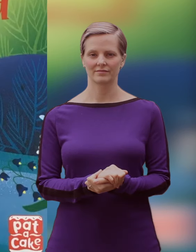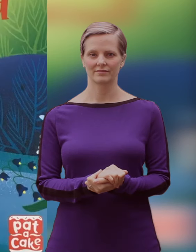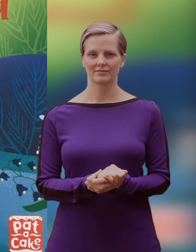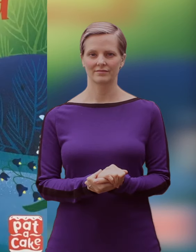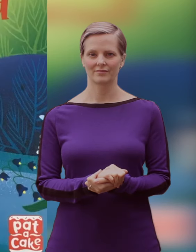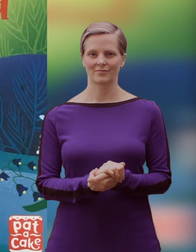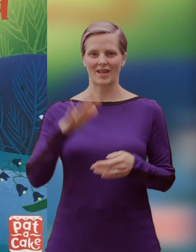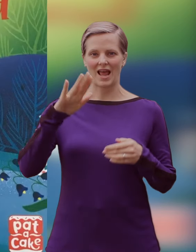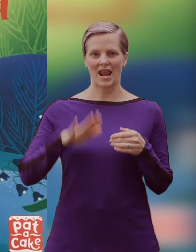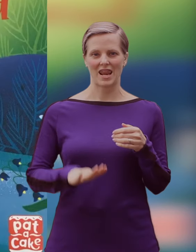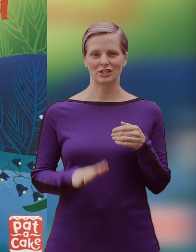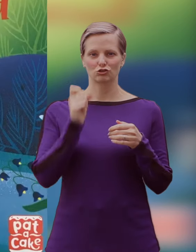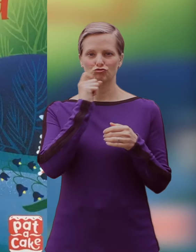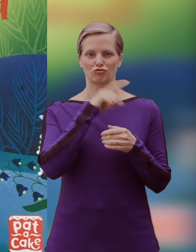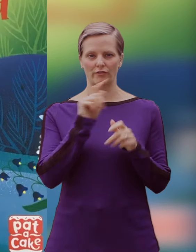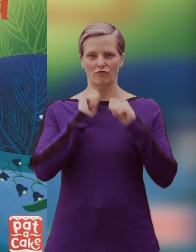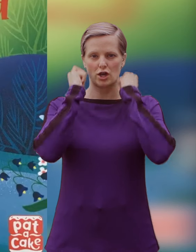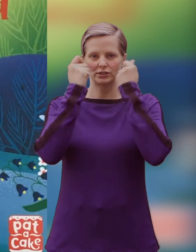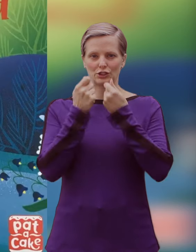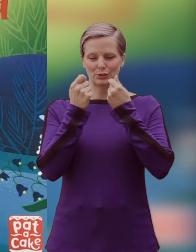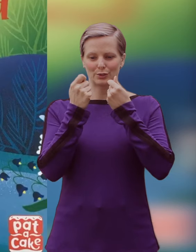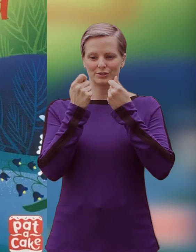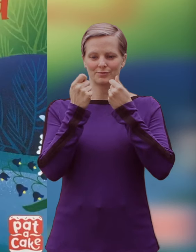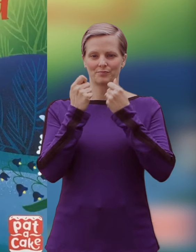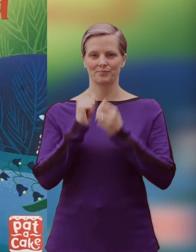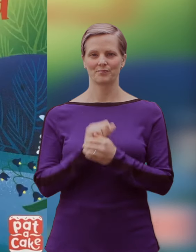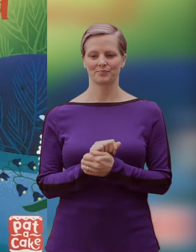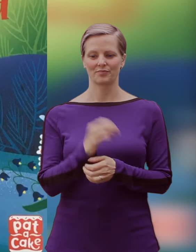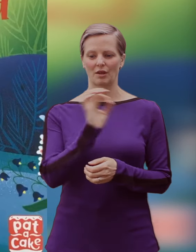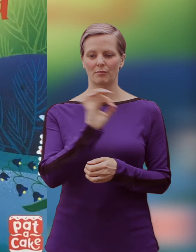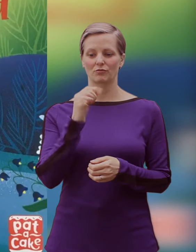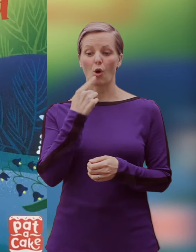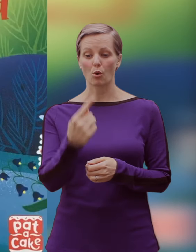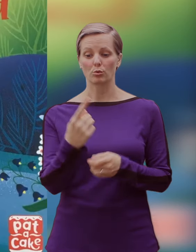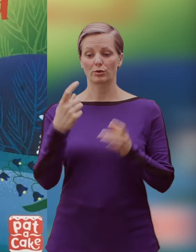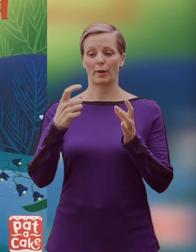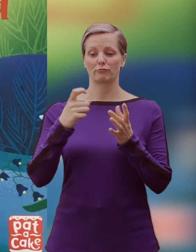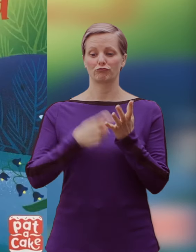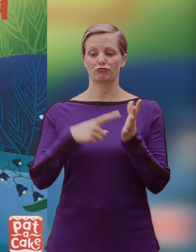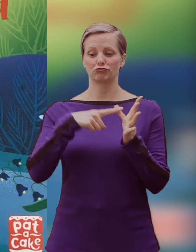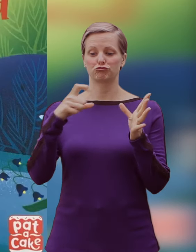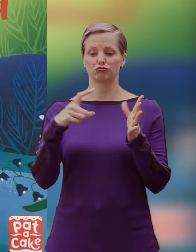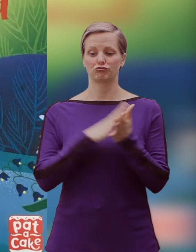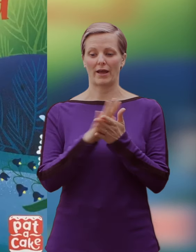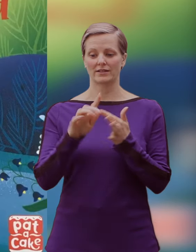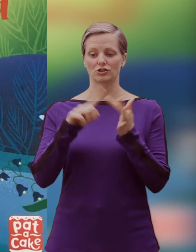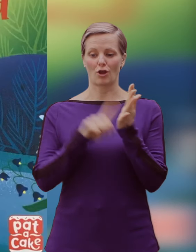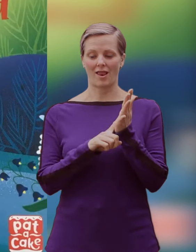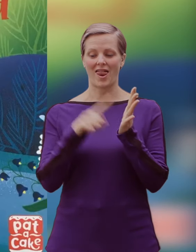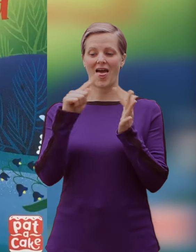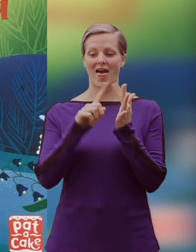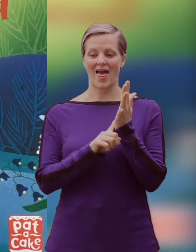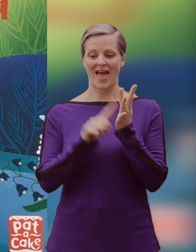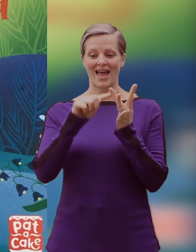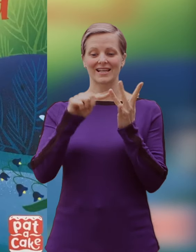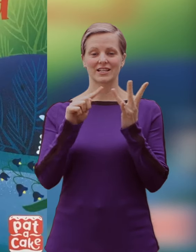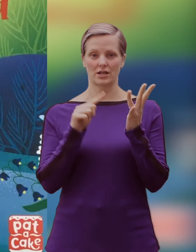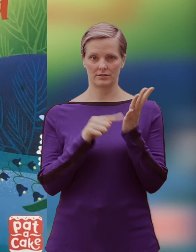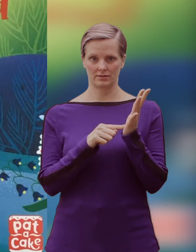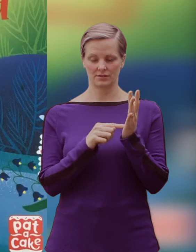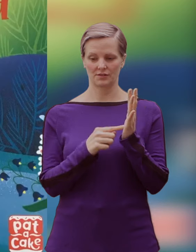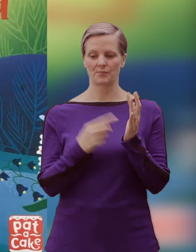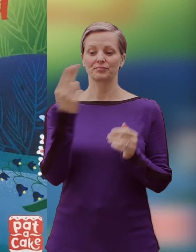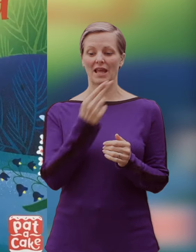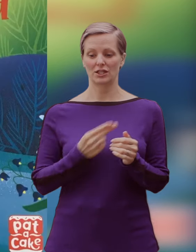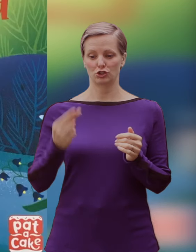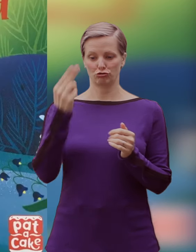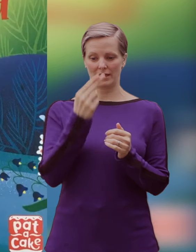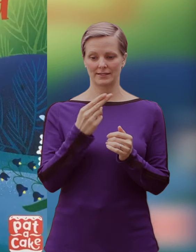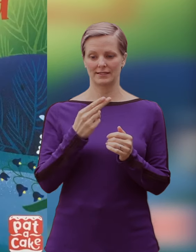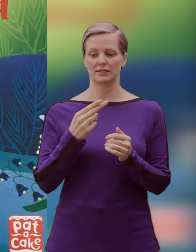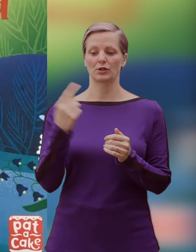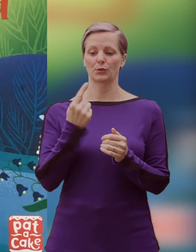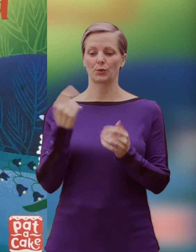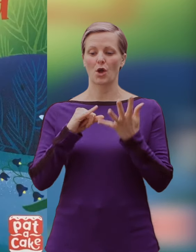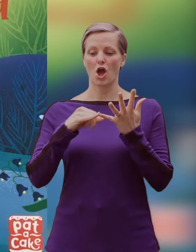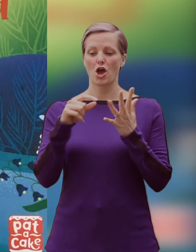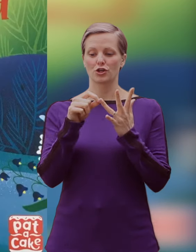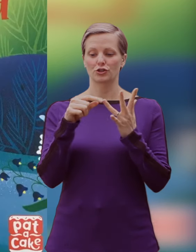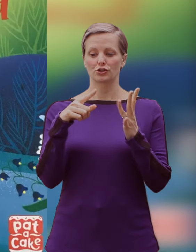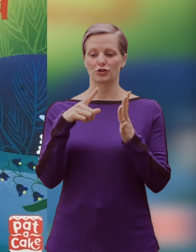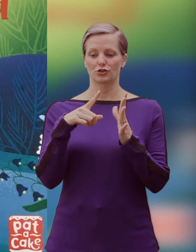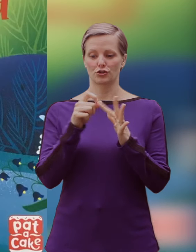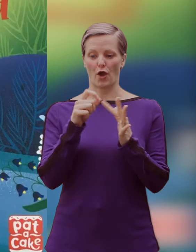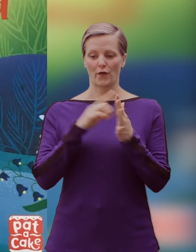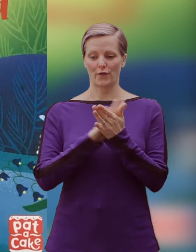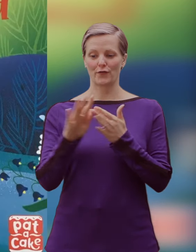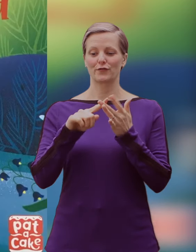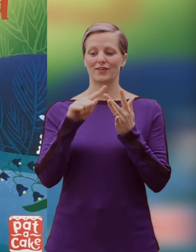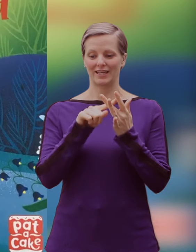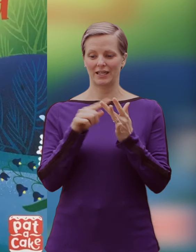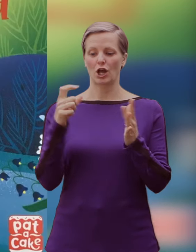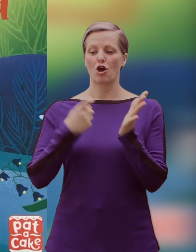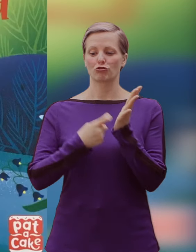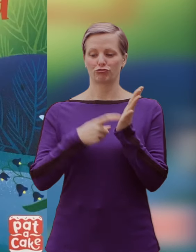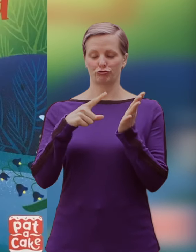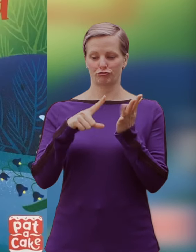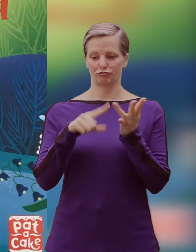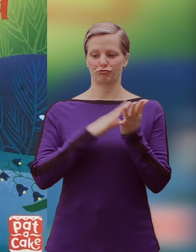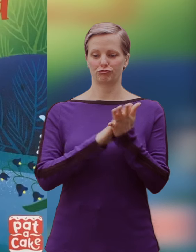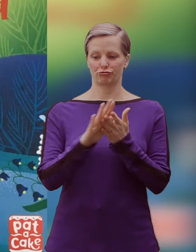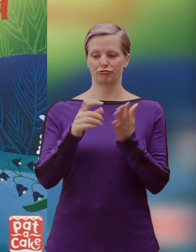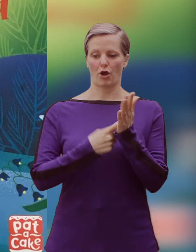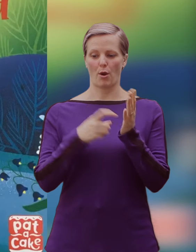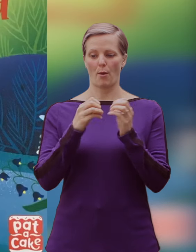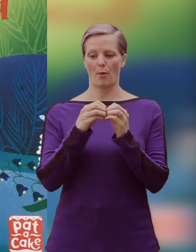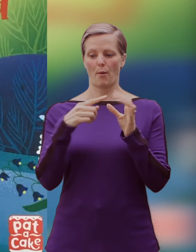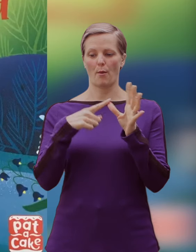Little Red Riding Hood. Retold by Rachel Elliott. Illustrated by Sophie Rohrbach and published by pat a cake books.